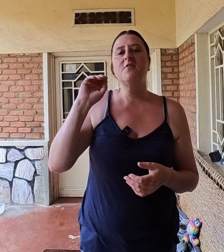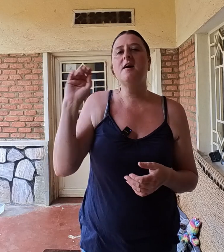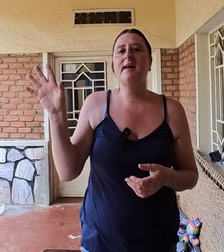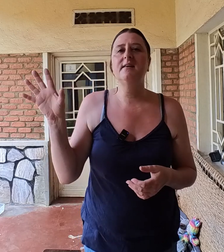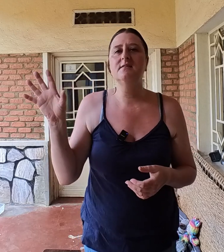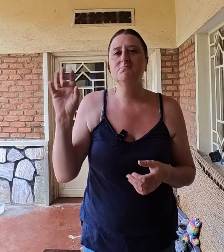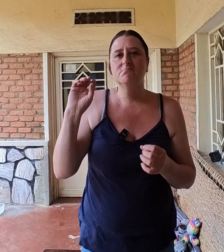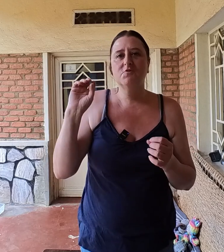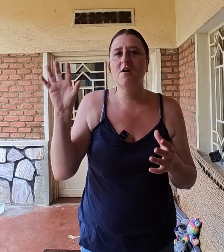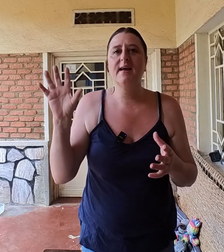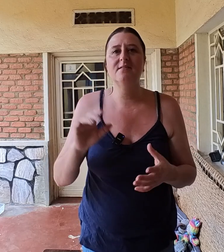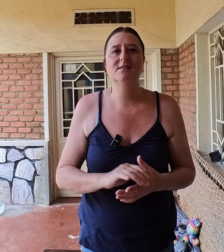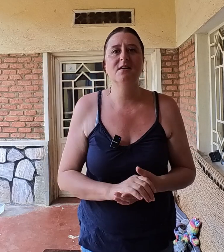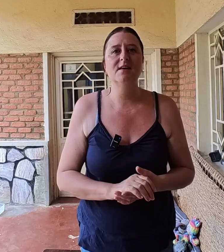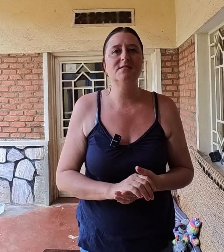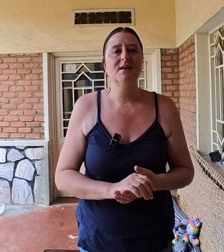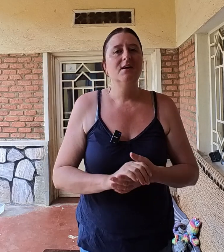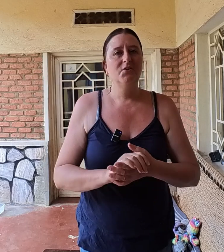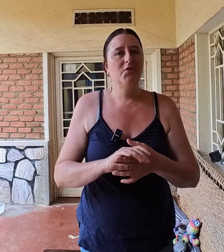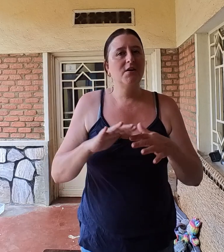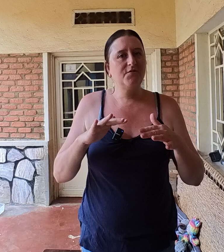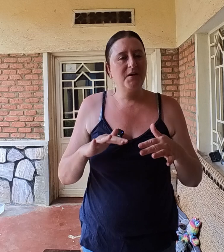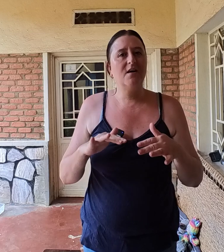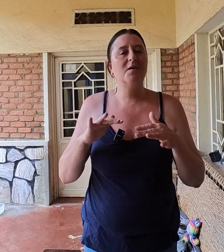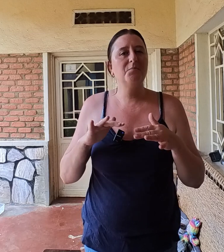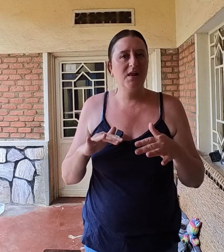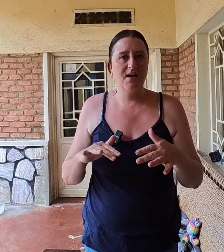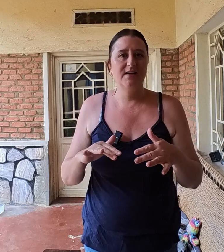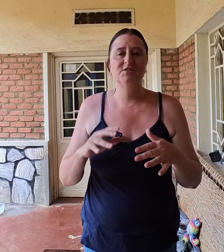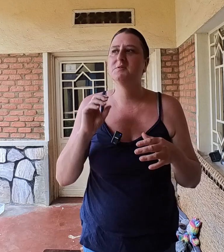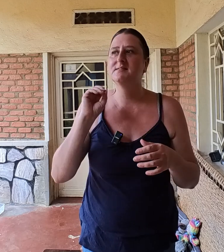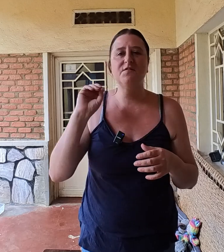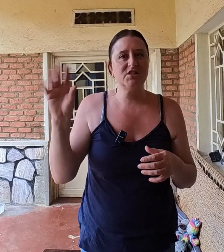you hear a hyena crying out at night, you know, you have to be calm and polite. You must never